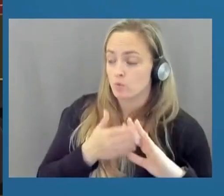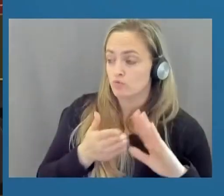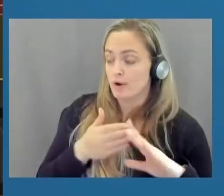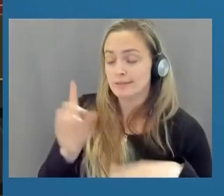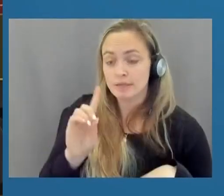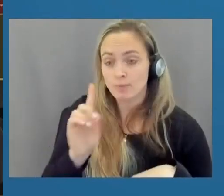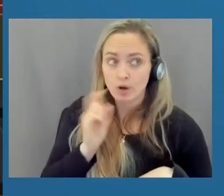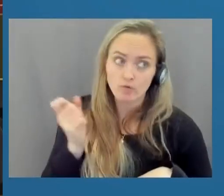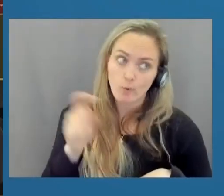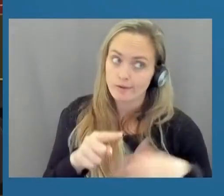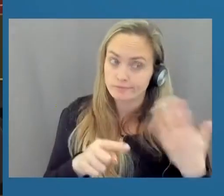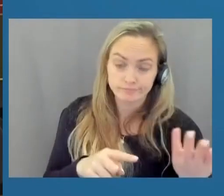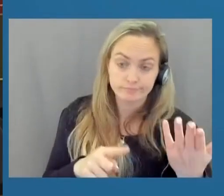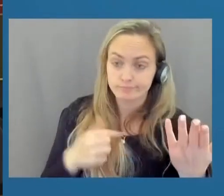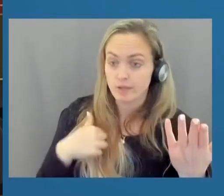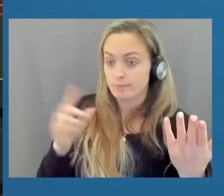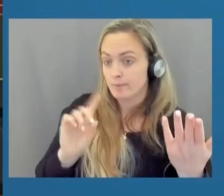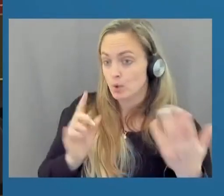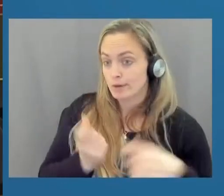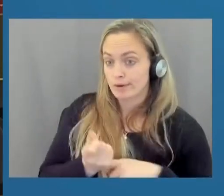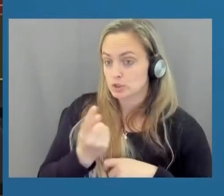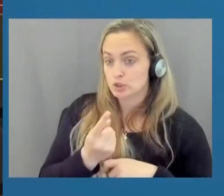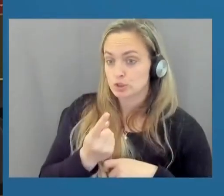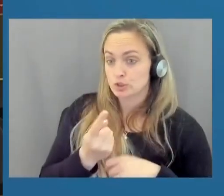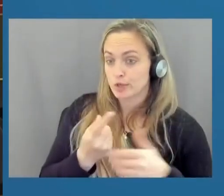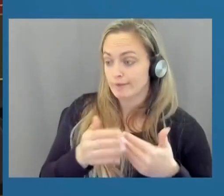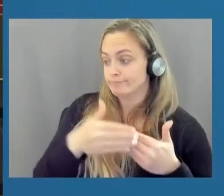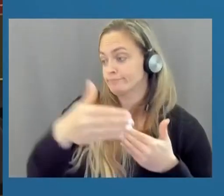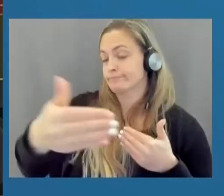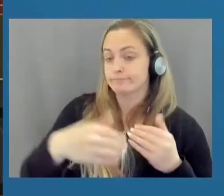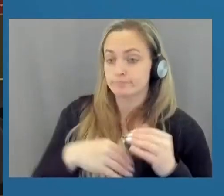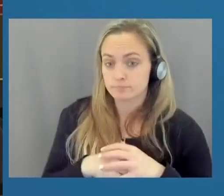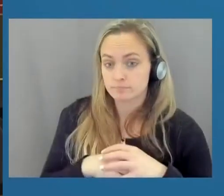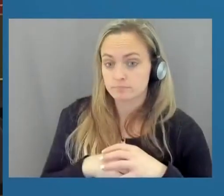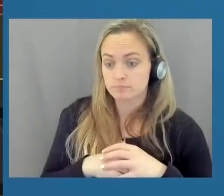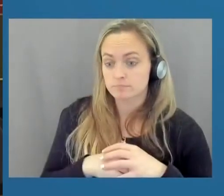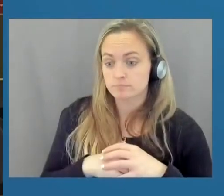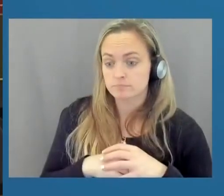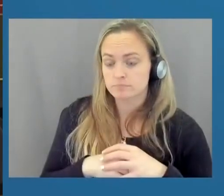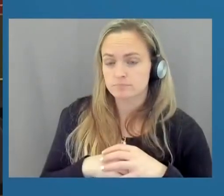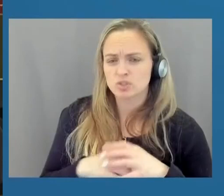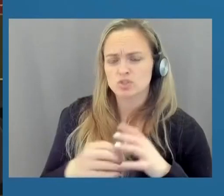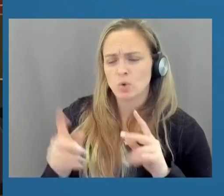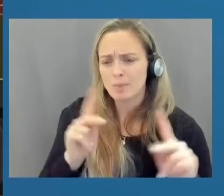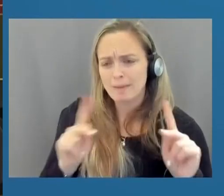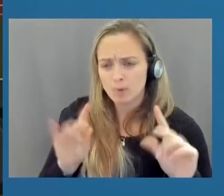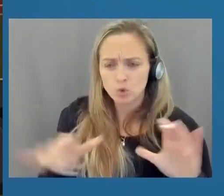I'm running as a Democrat next year and beyond, so just want to get that out I'll do what they need to do to stay in office.